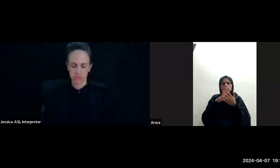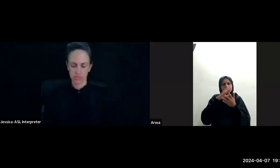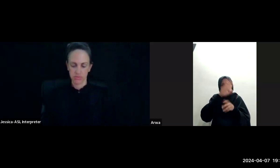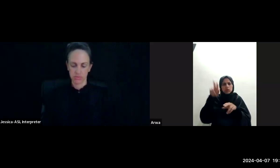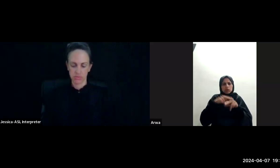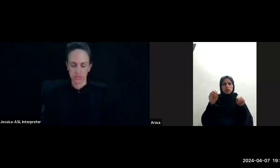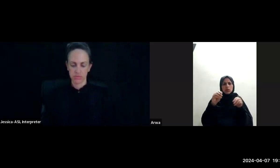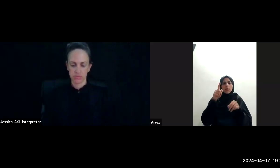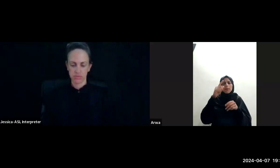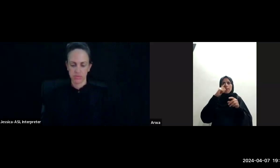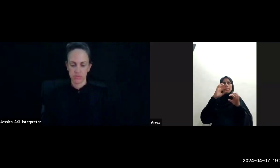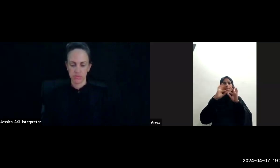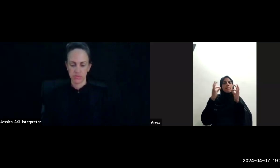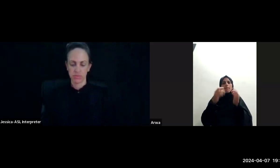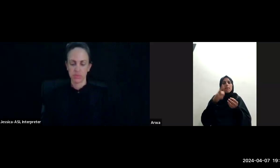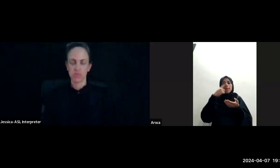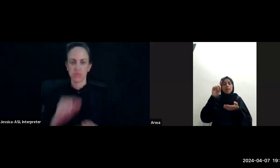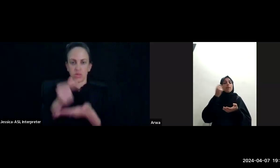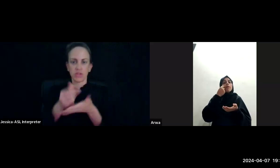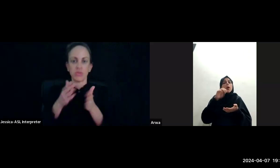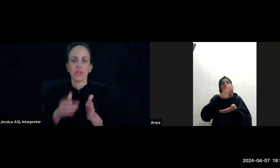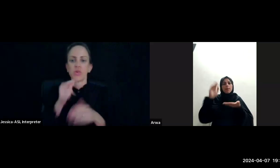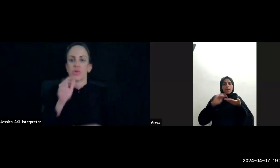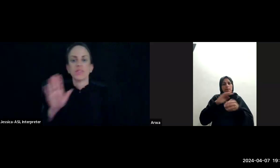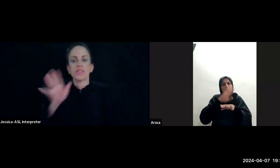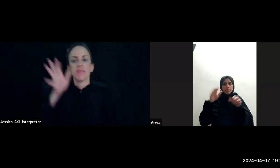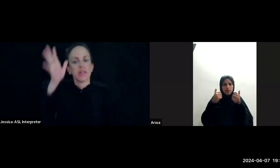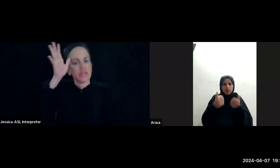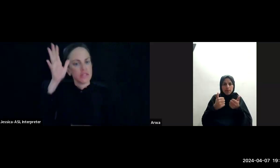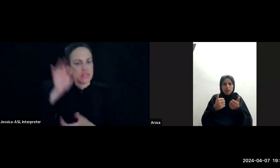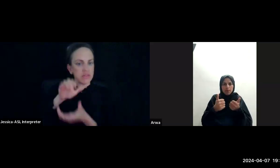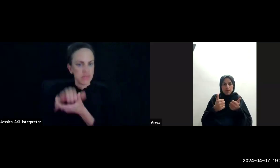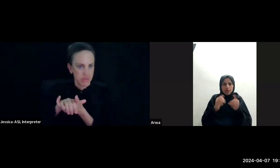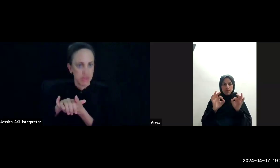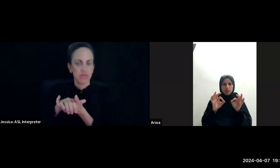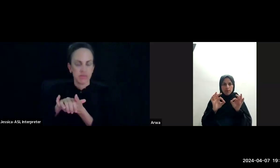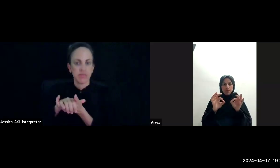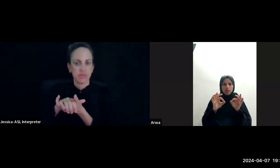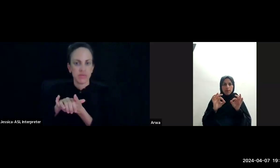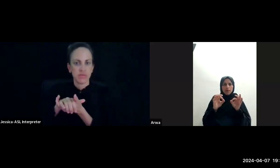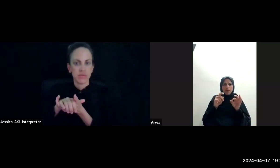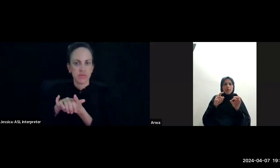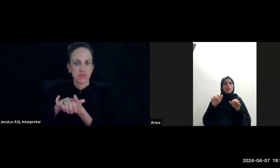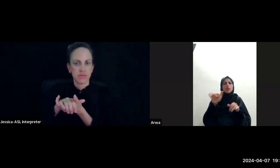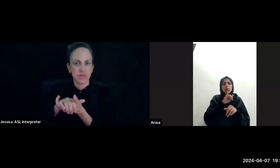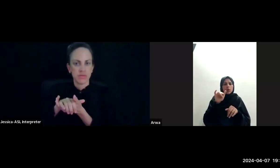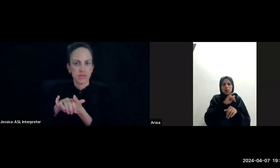parents married consaguineously. They are uncle and niece which is not uncommon in our country particularly in